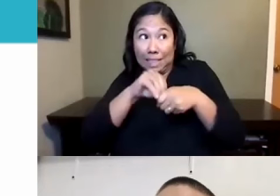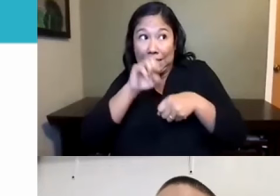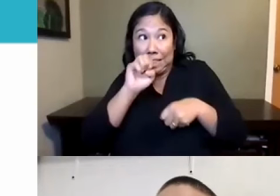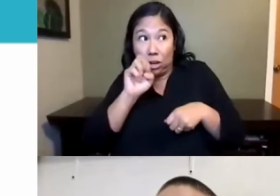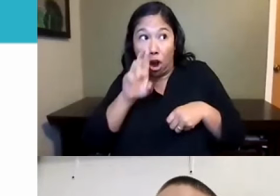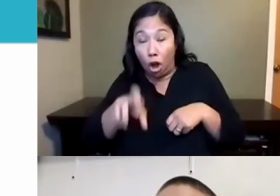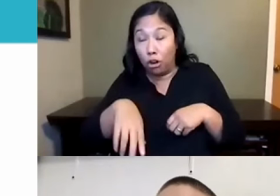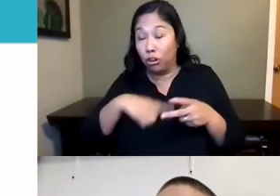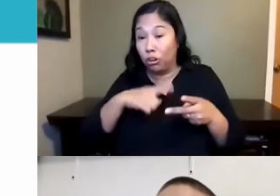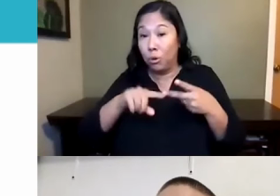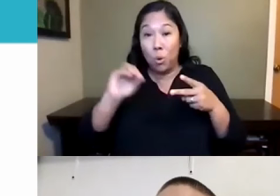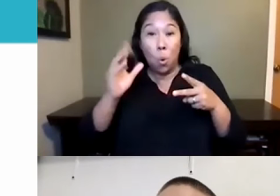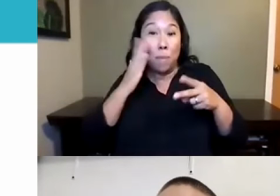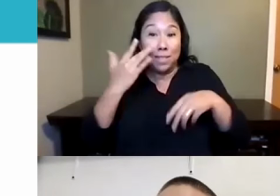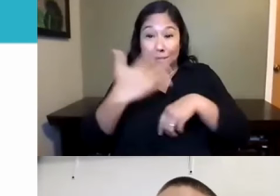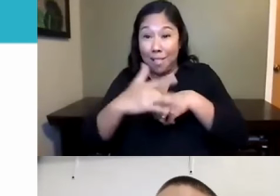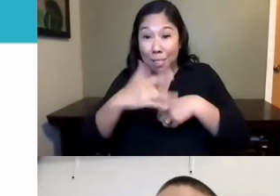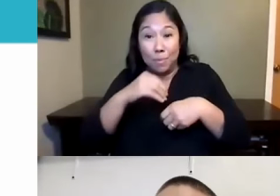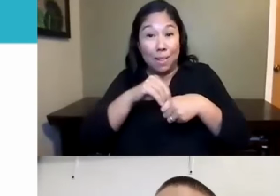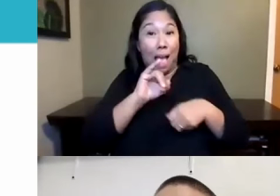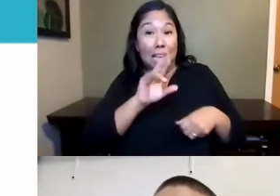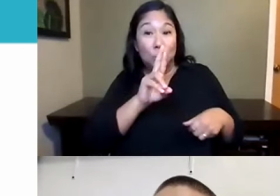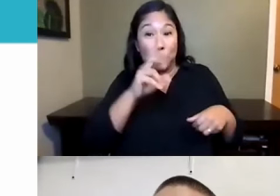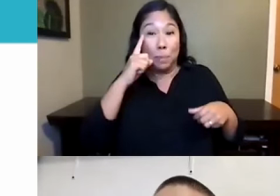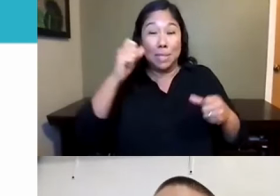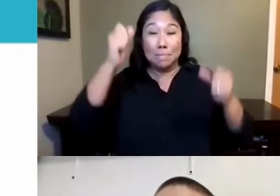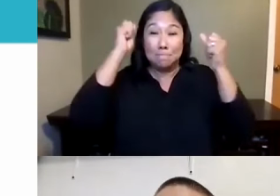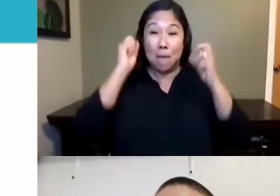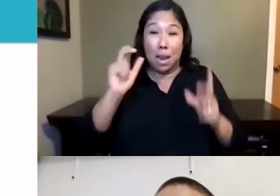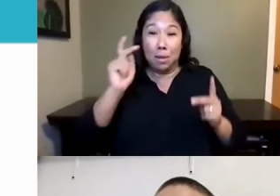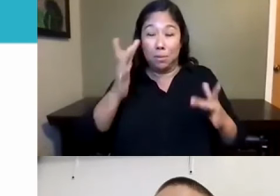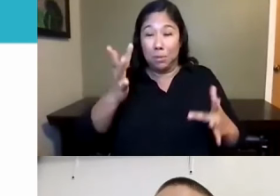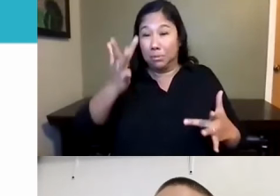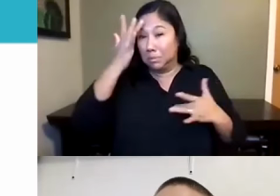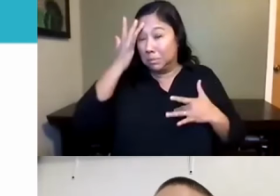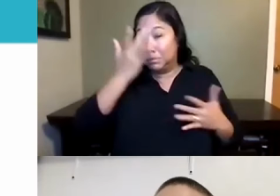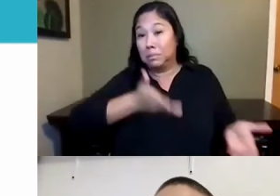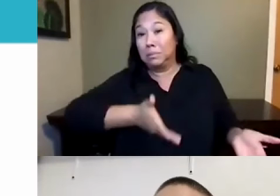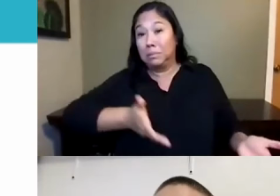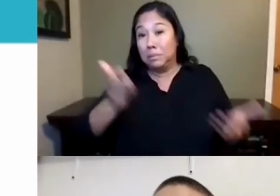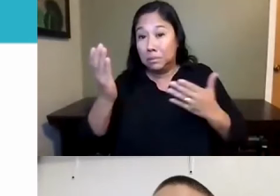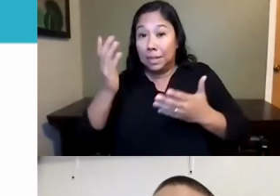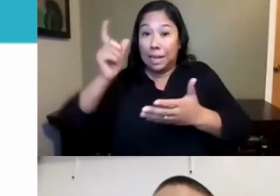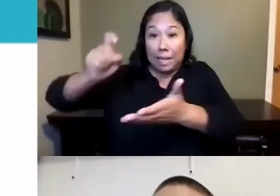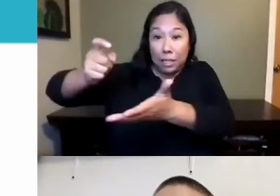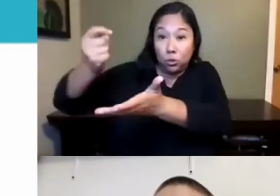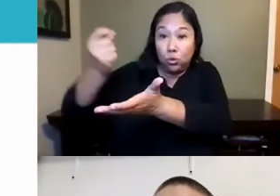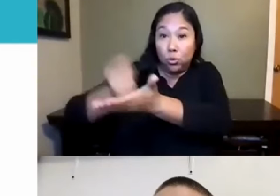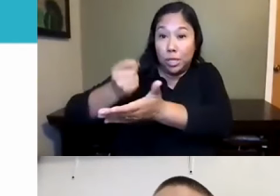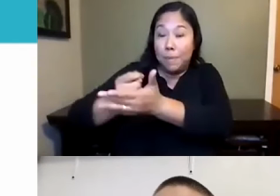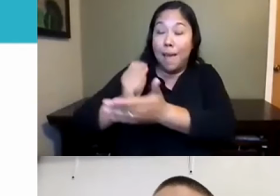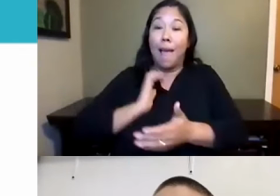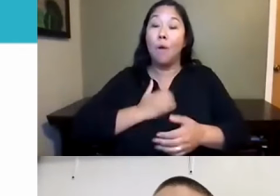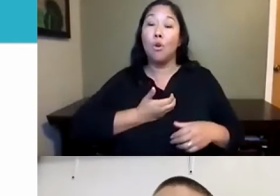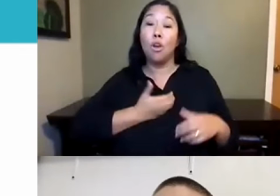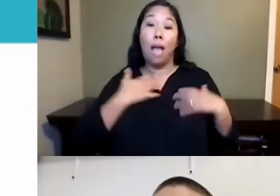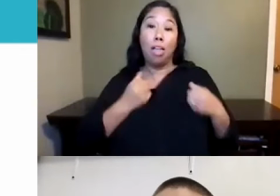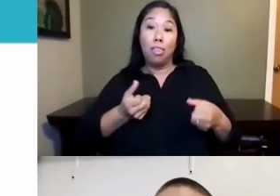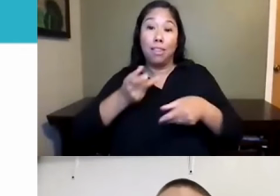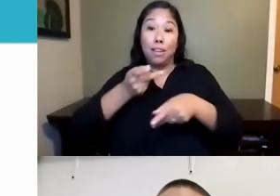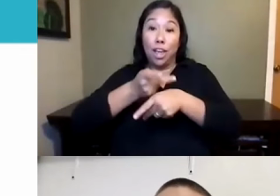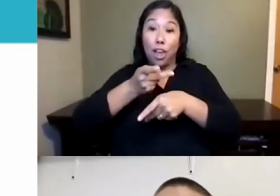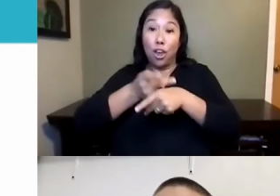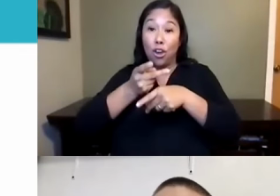so many people are being treated for COVID-19 that it has overwhelmed our healthcare capacity.